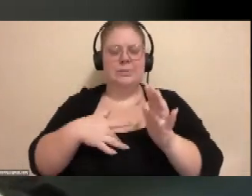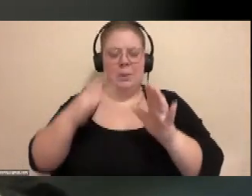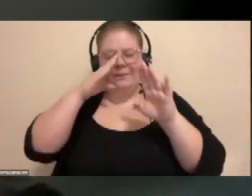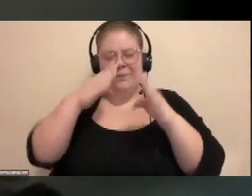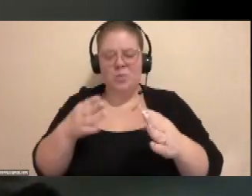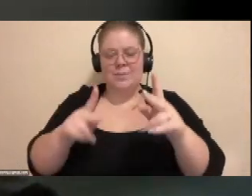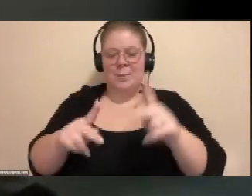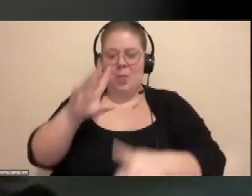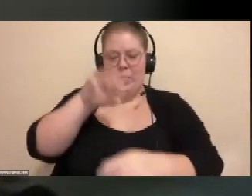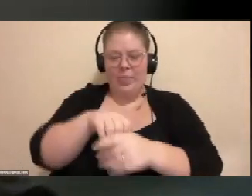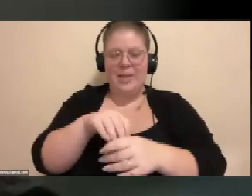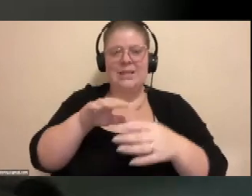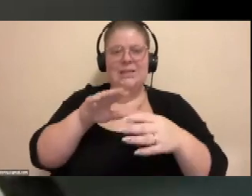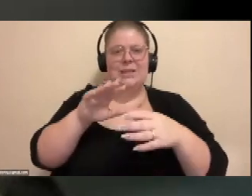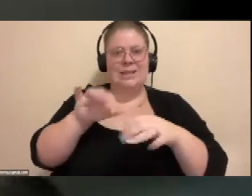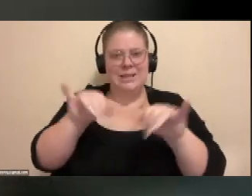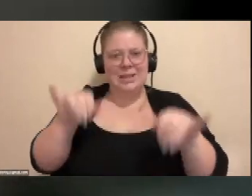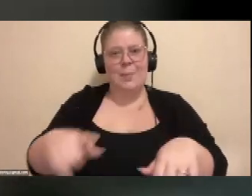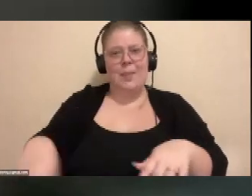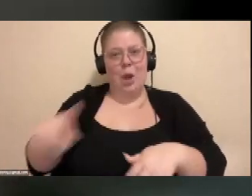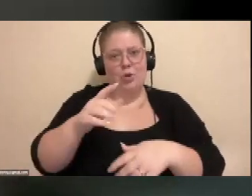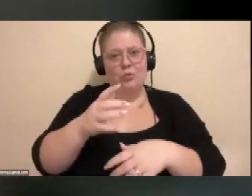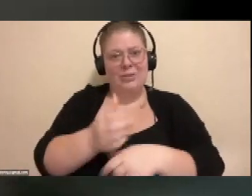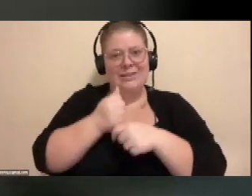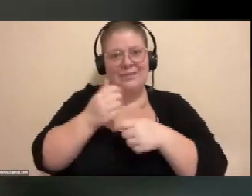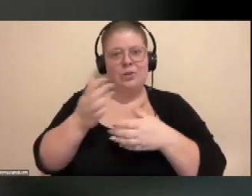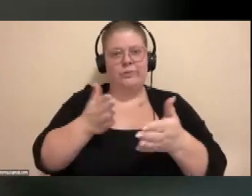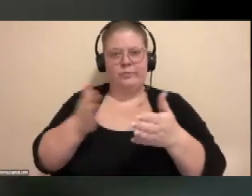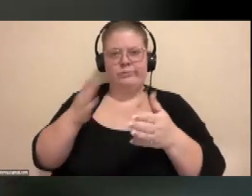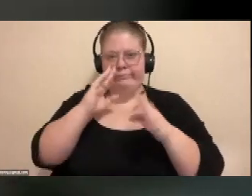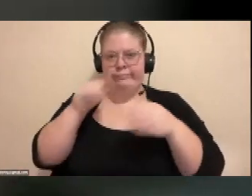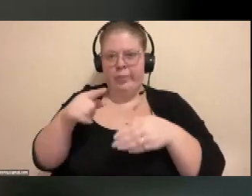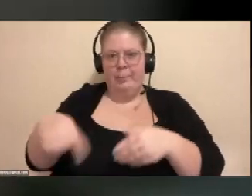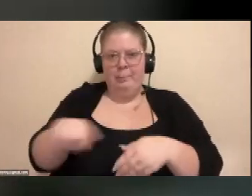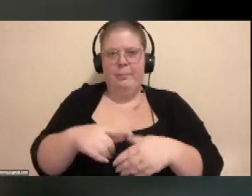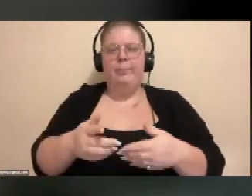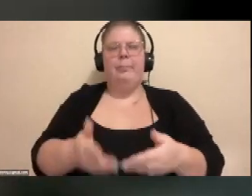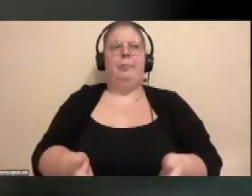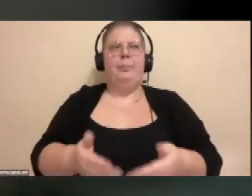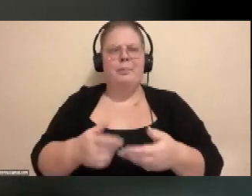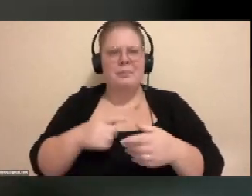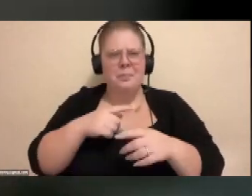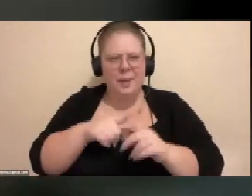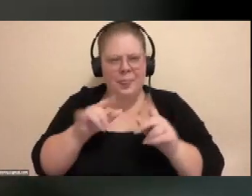and on measures that are designed to look at the system